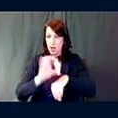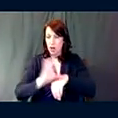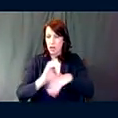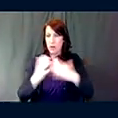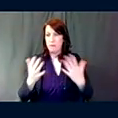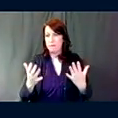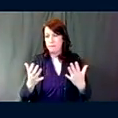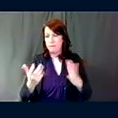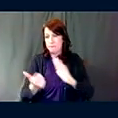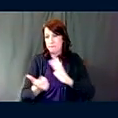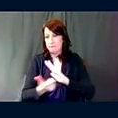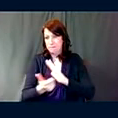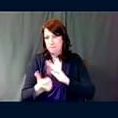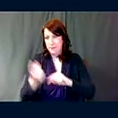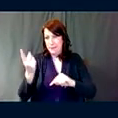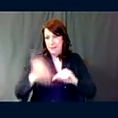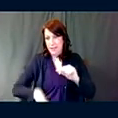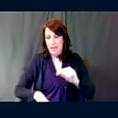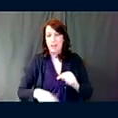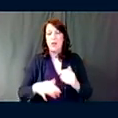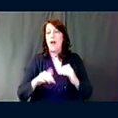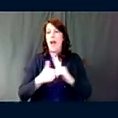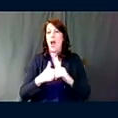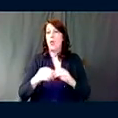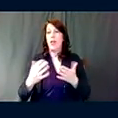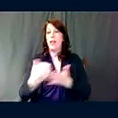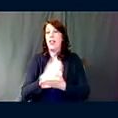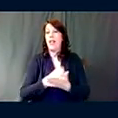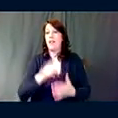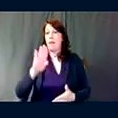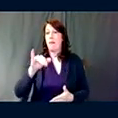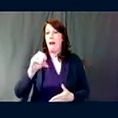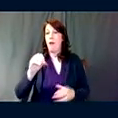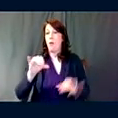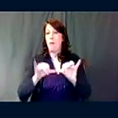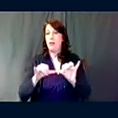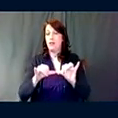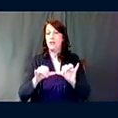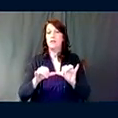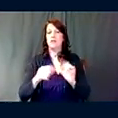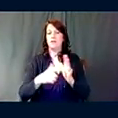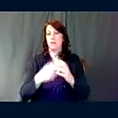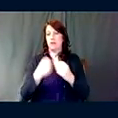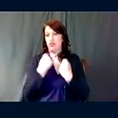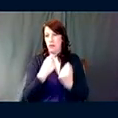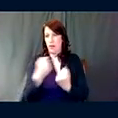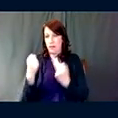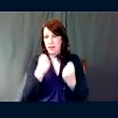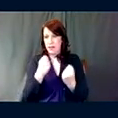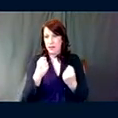CHURCH. SO WE CAN'T DO IT. SO TO COLLECT BIOMETRICS, IT